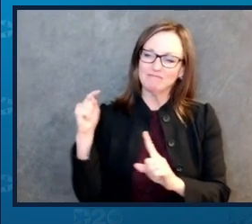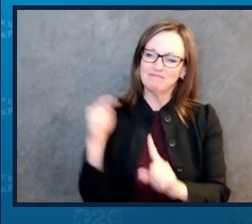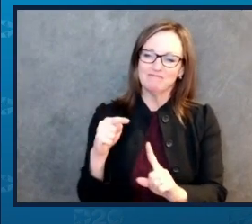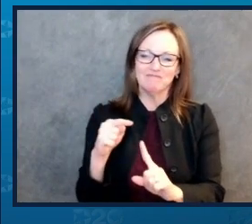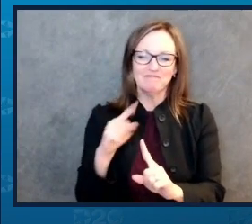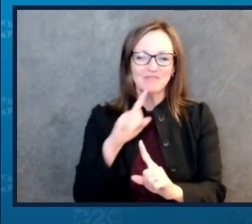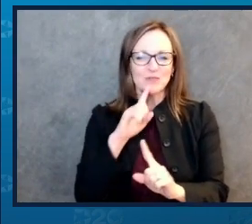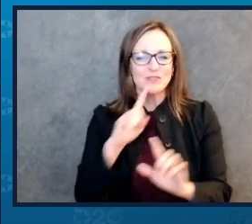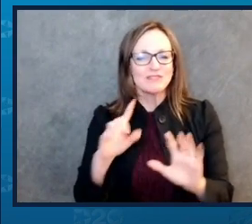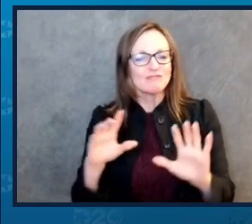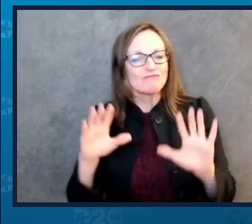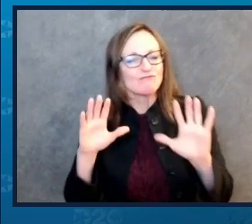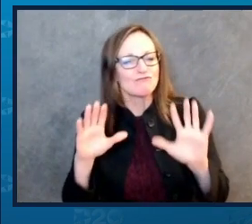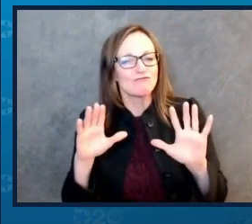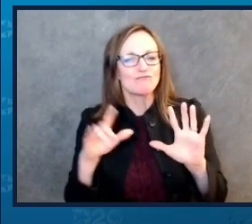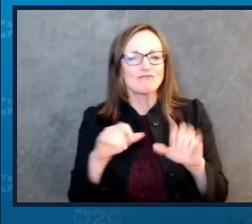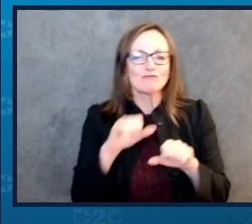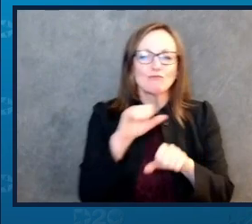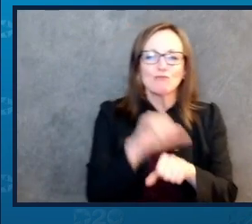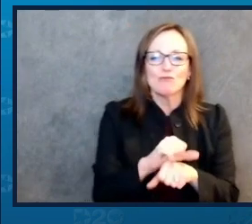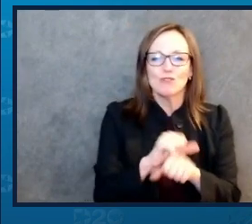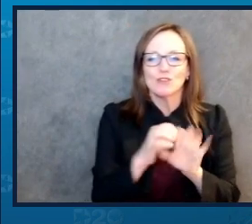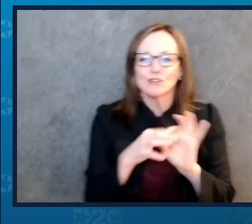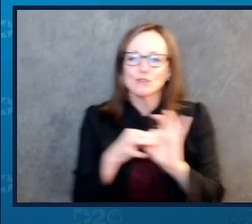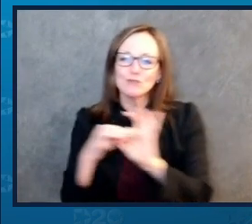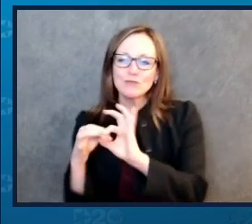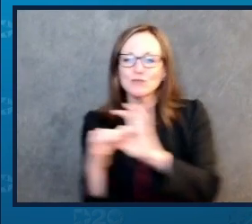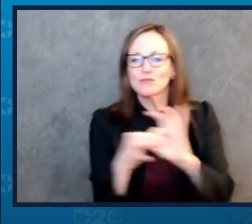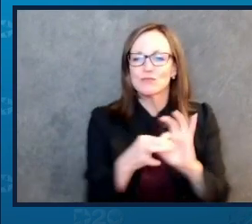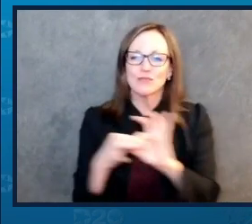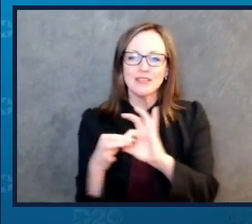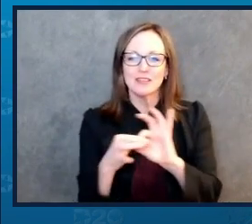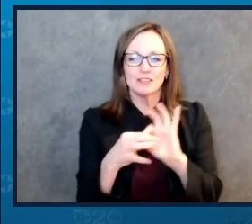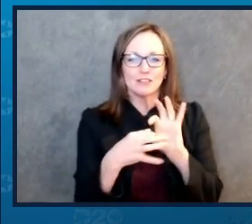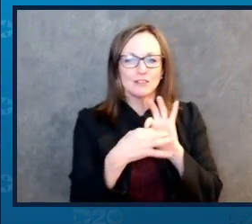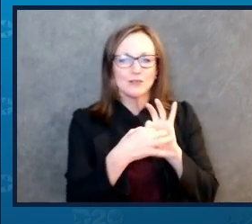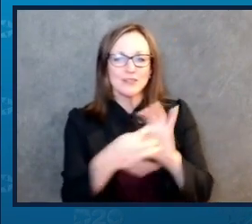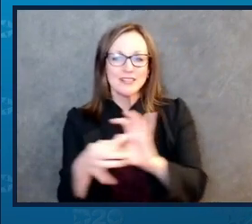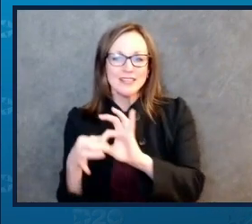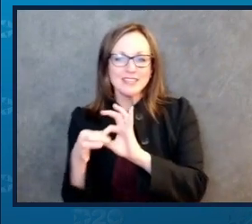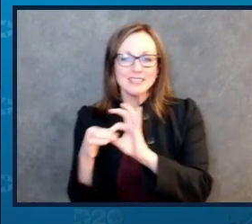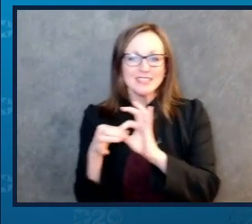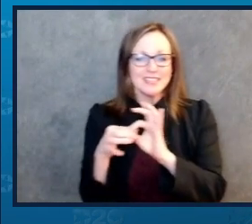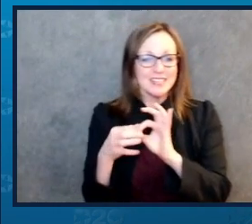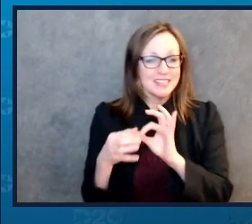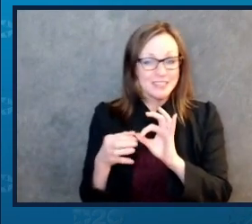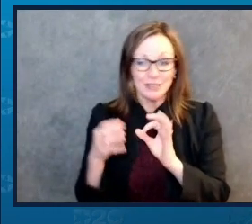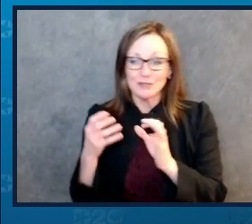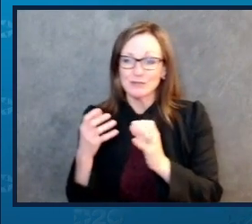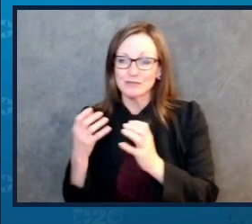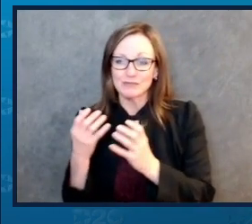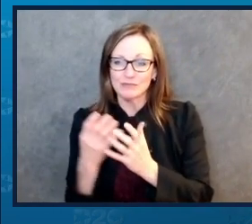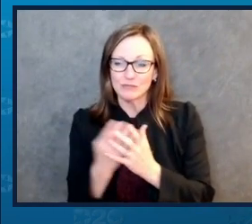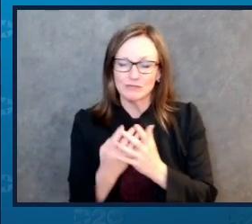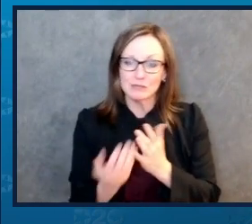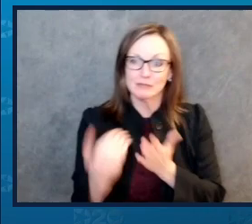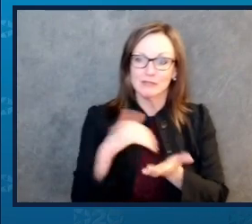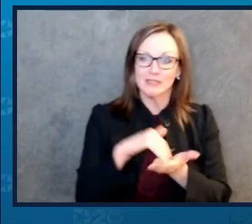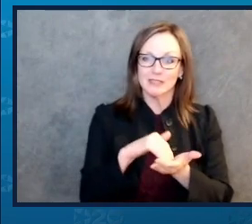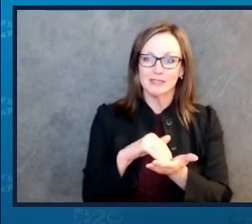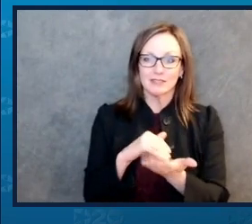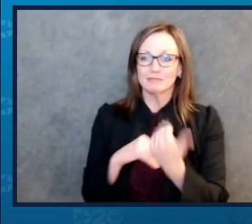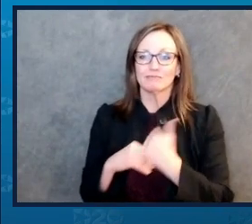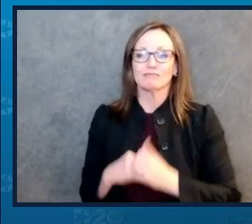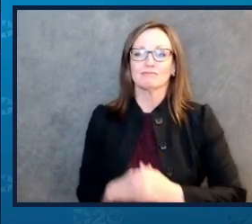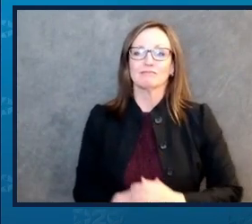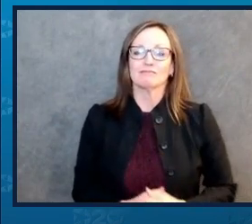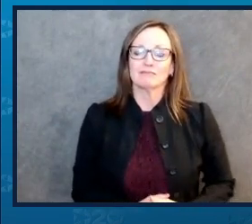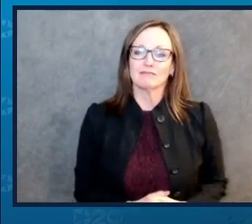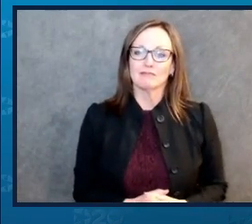HUSBAND AND I MET HER BACK IN